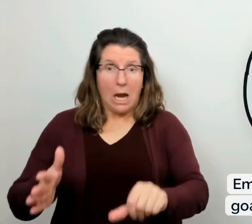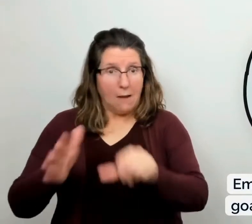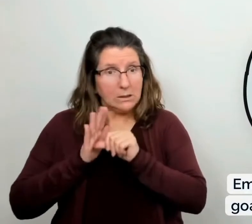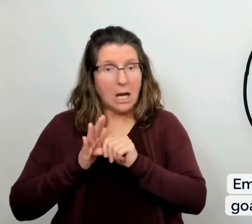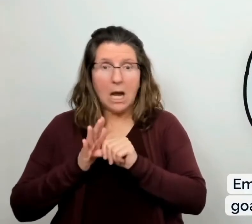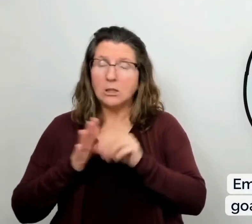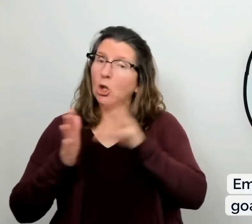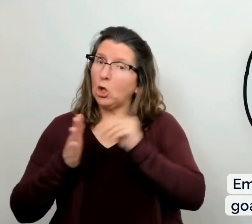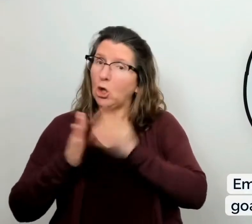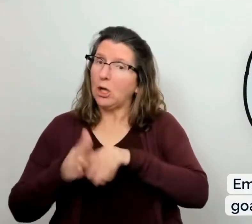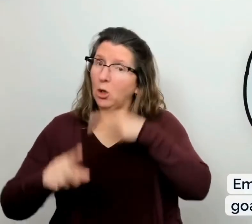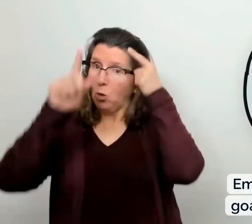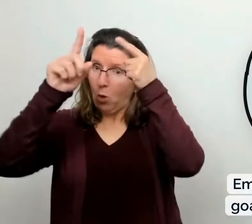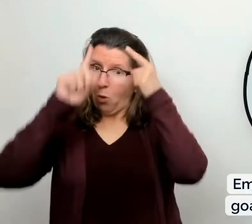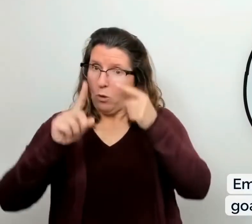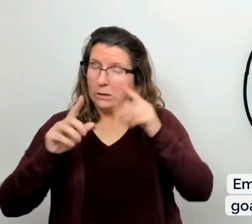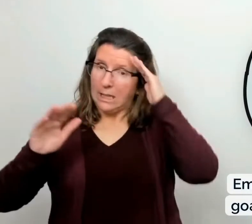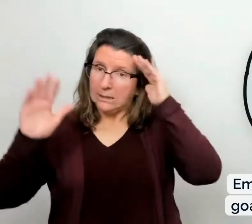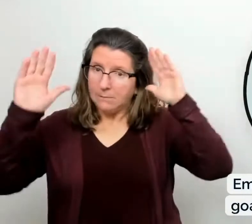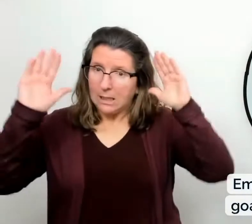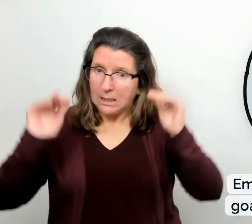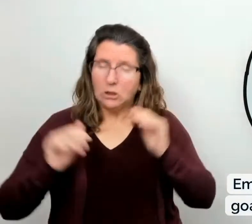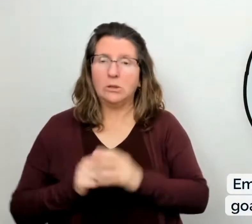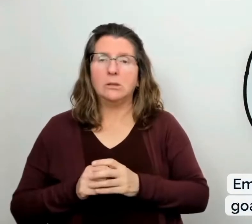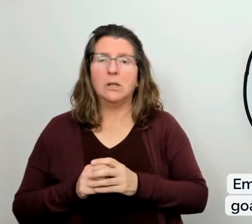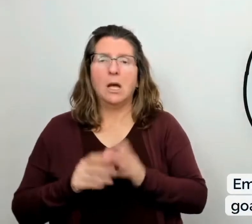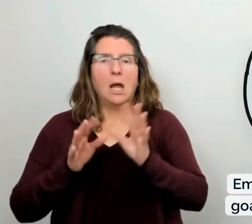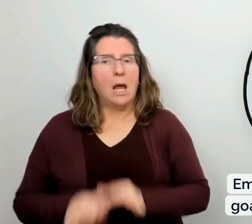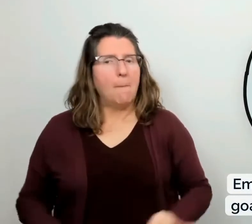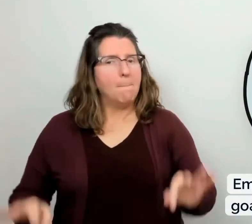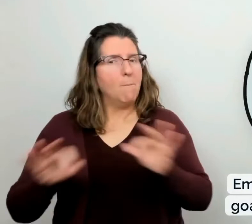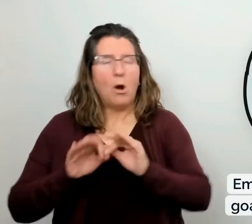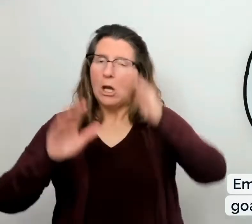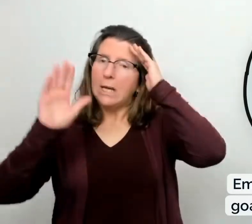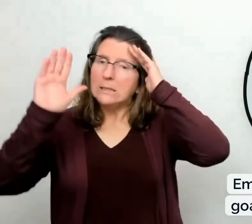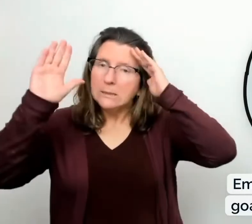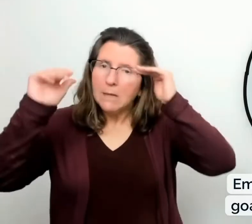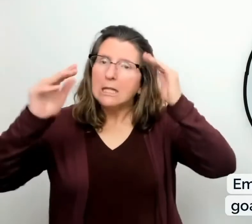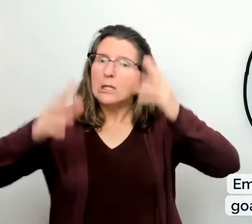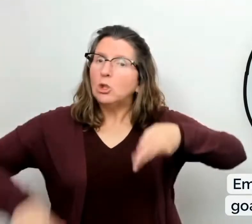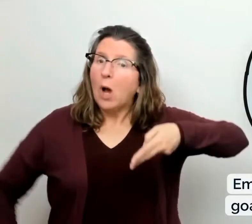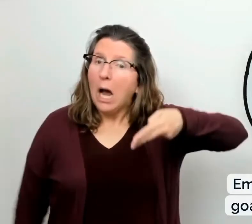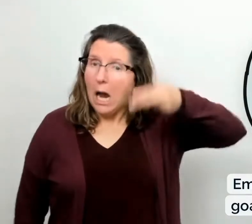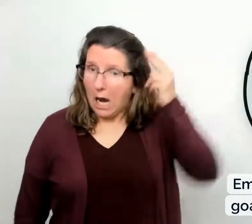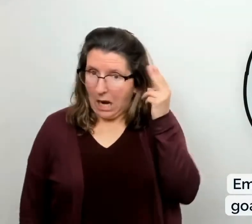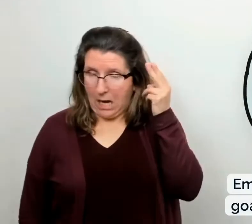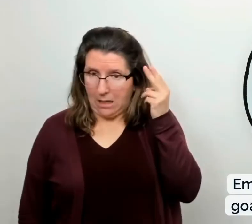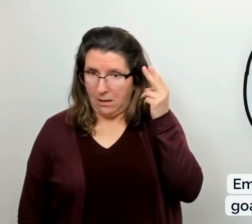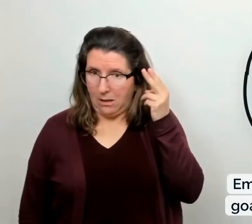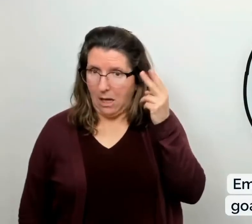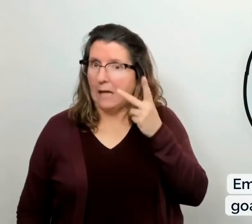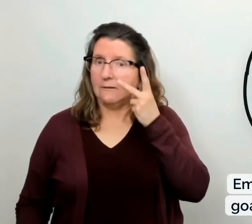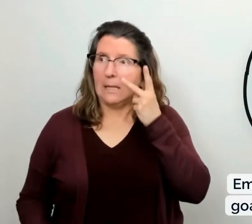Articulate and emphasize the learning goals and expectations. It's important that your expectations are high.